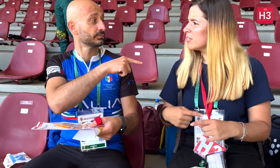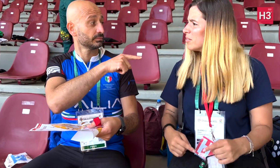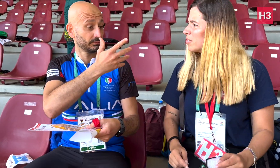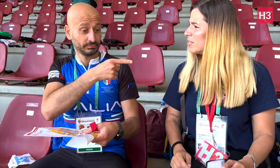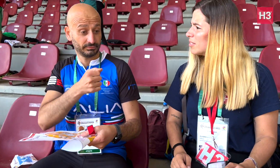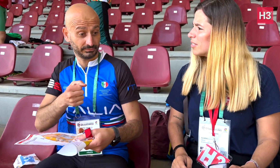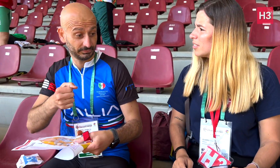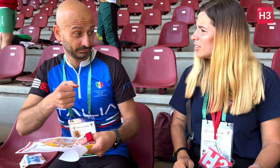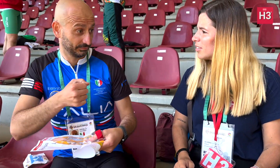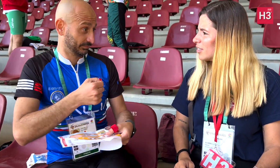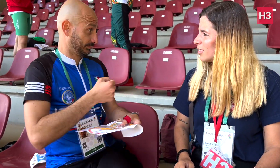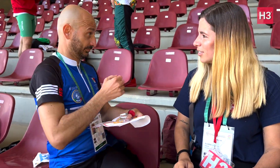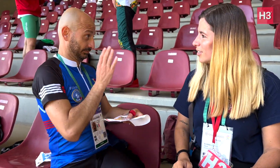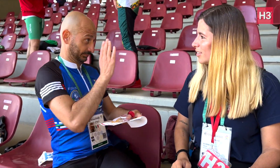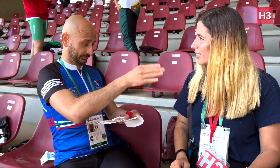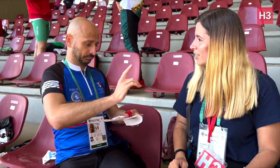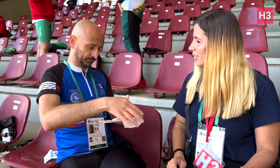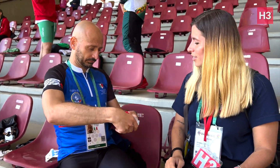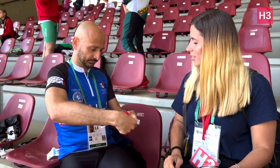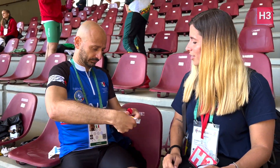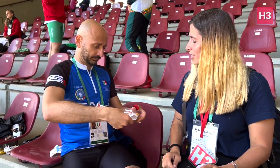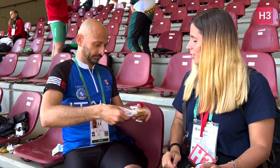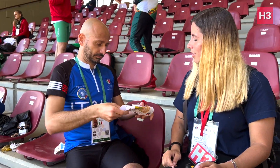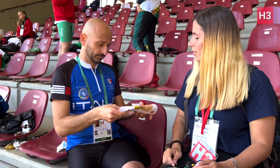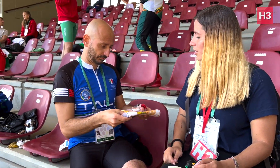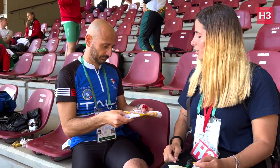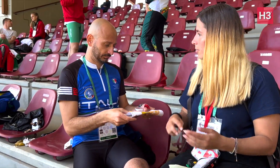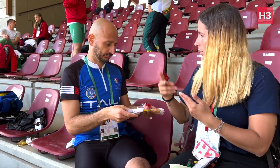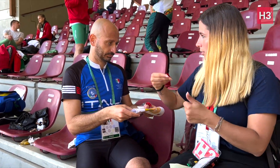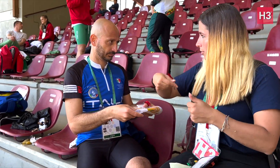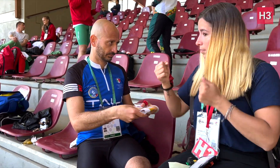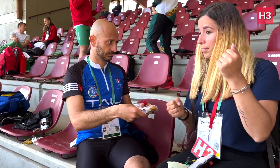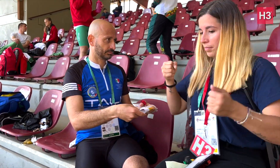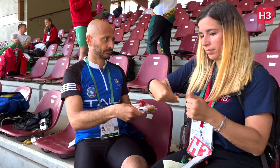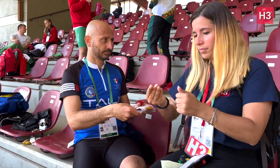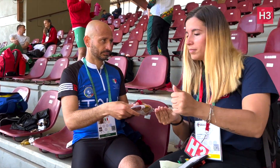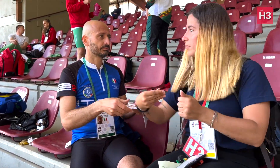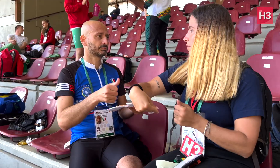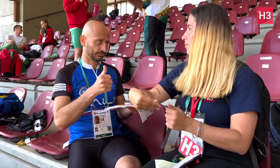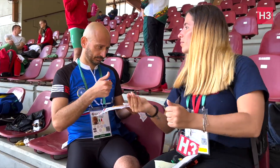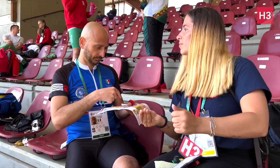If you turn into different direction, you’ve adjust the map like this- So you’ve to consistently adjust your map.